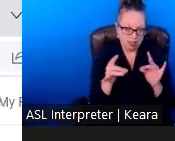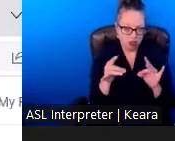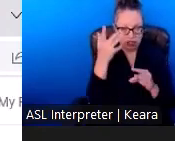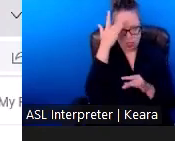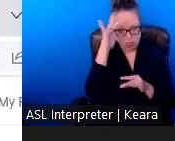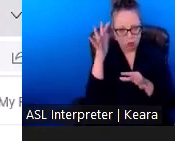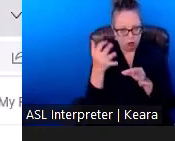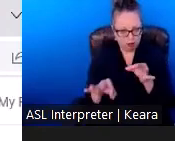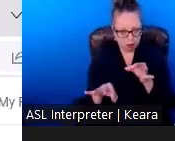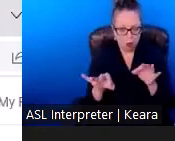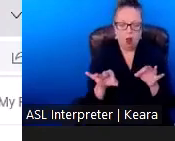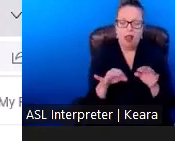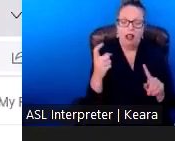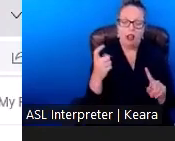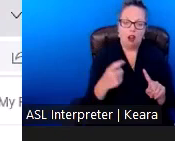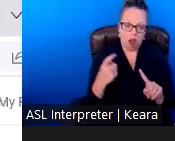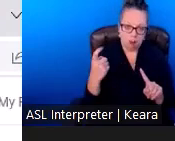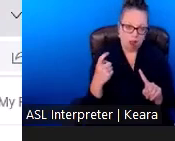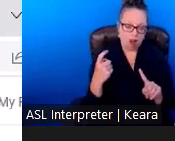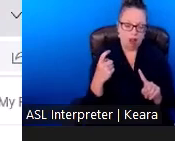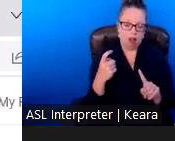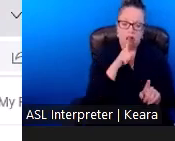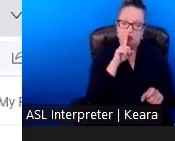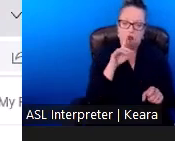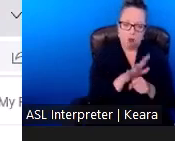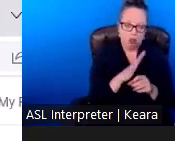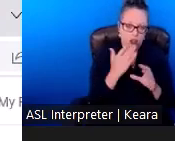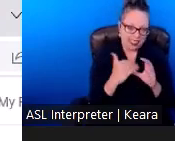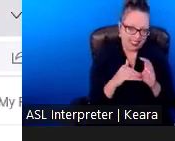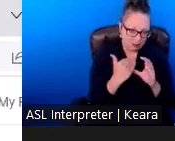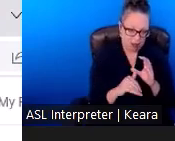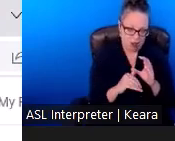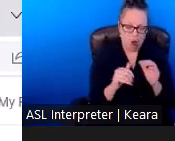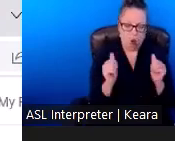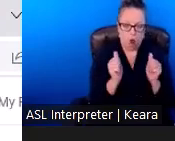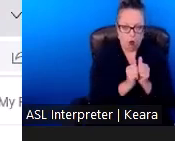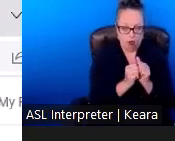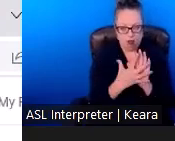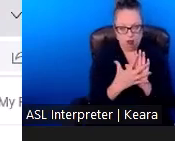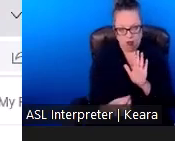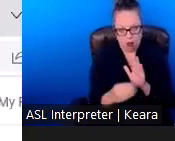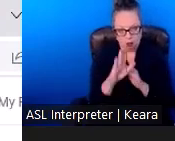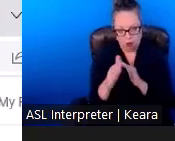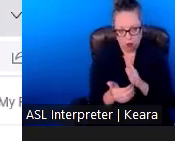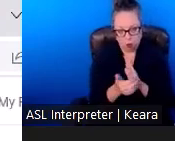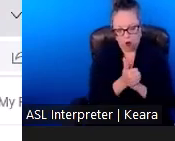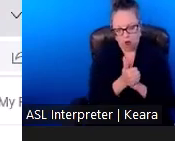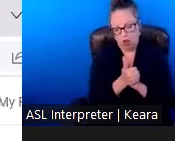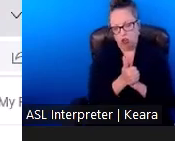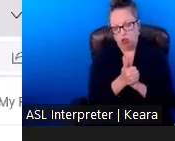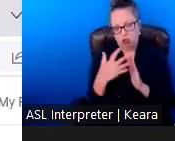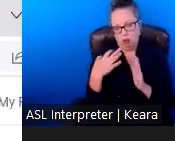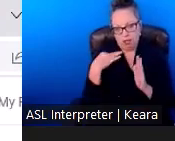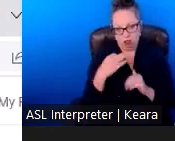confirmation email, with a copy of your application attached. No further actions are required